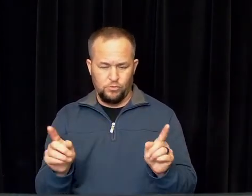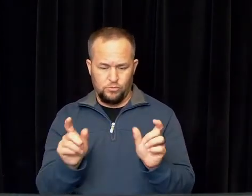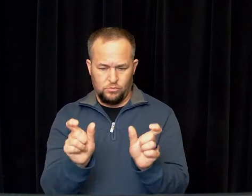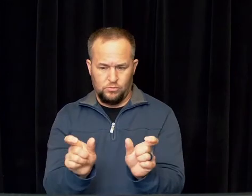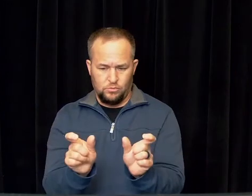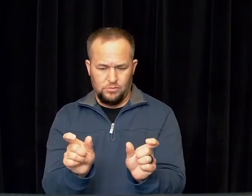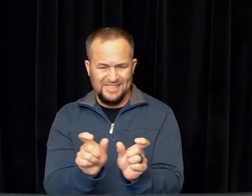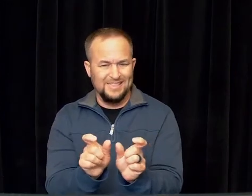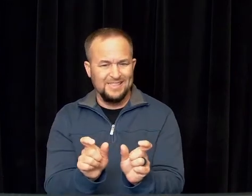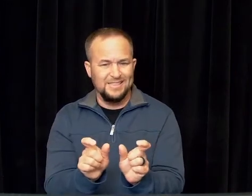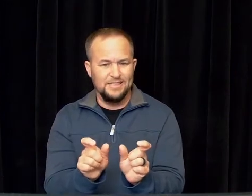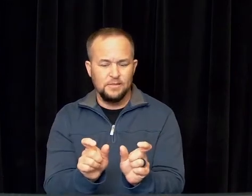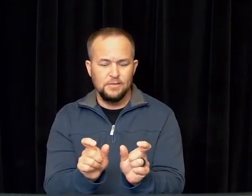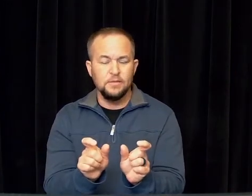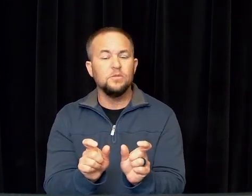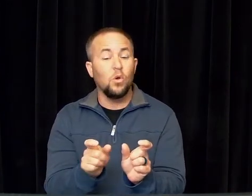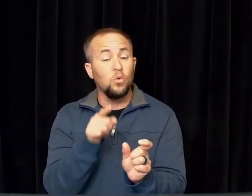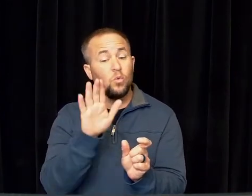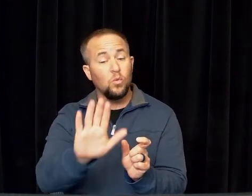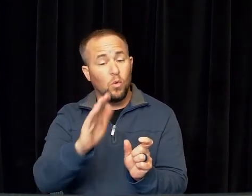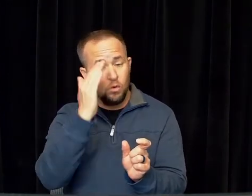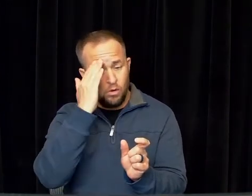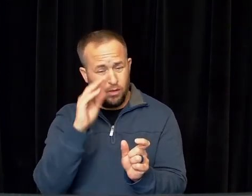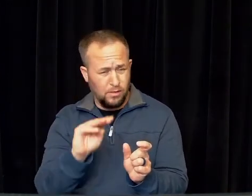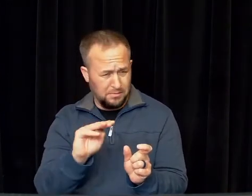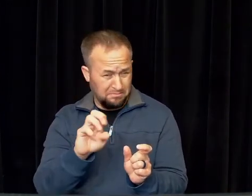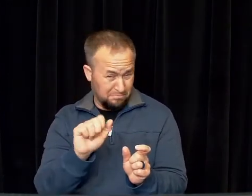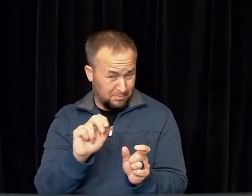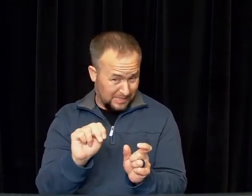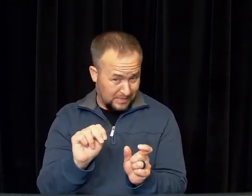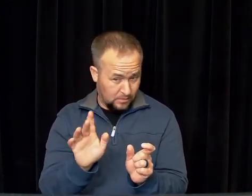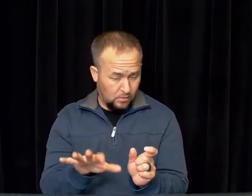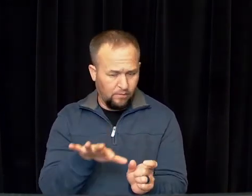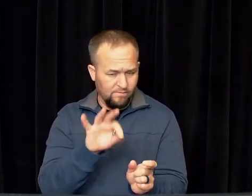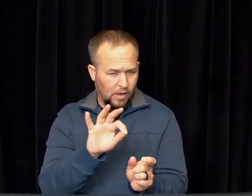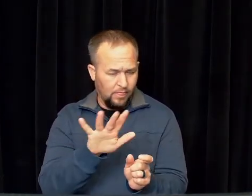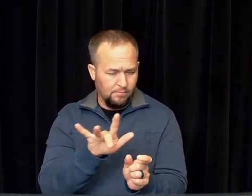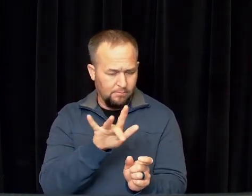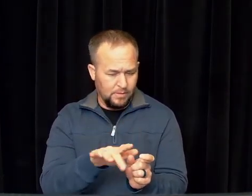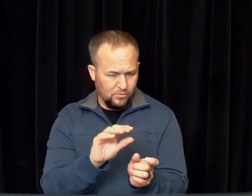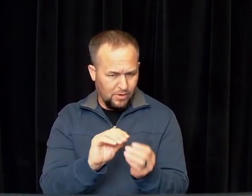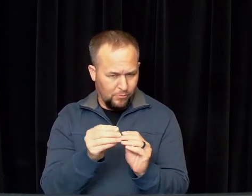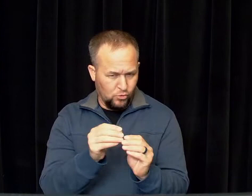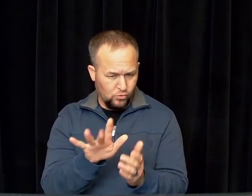knowledge of what mean is and then you're going to find that middle number of the data for us.